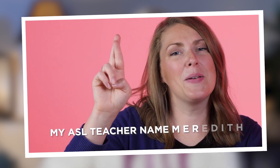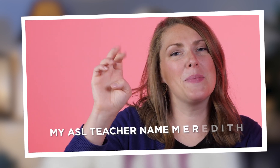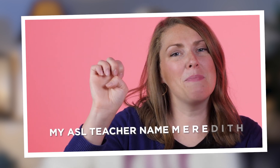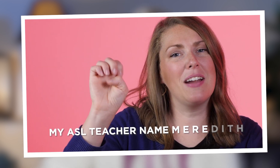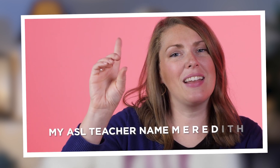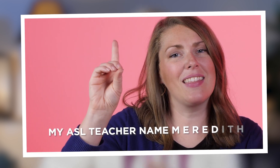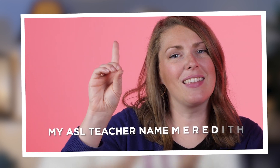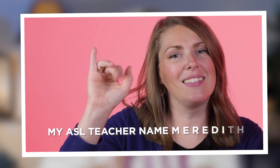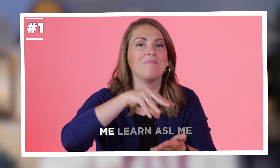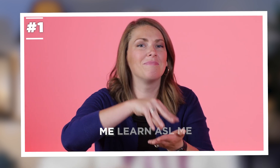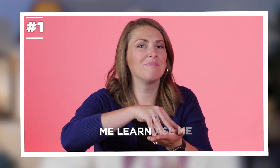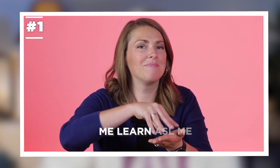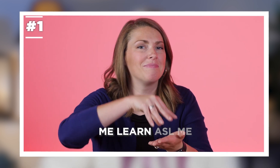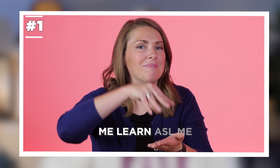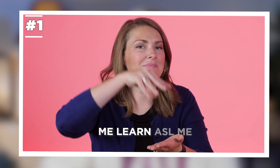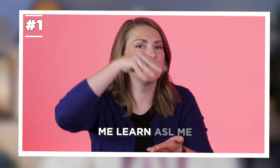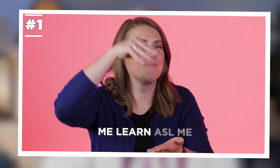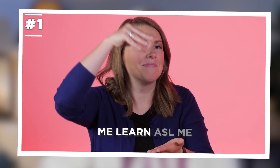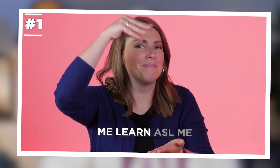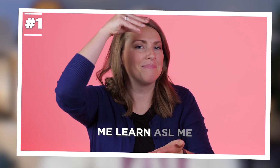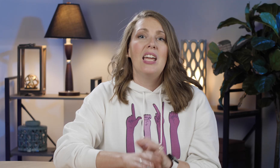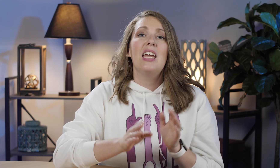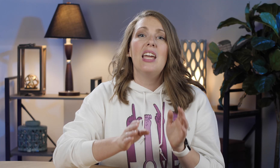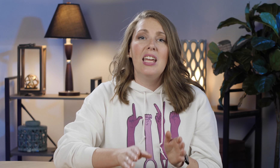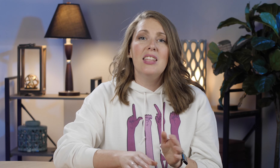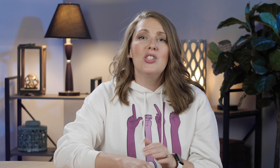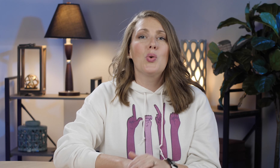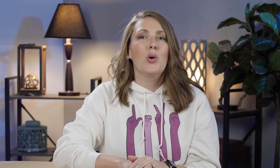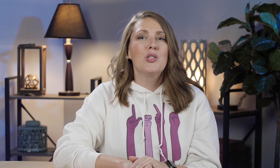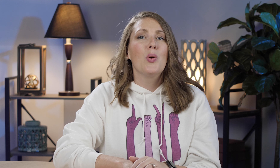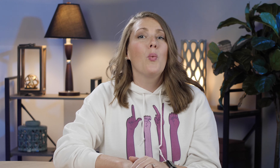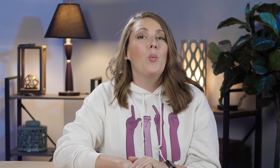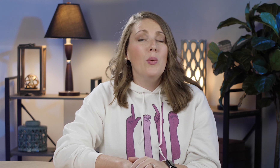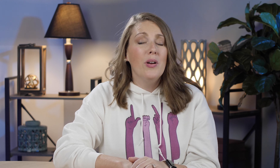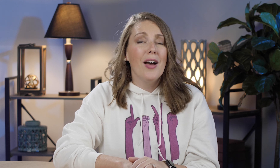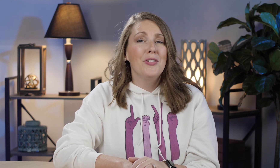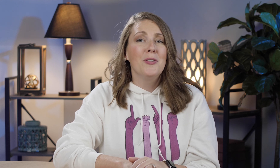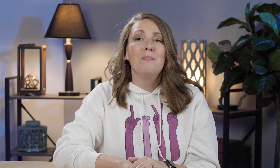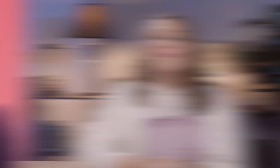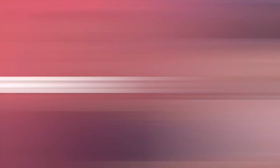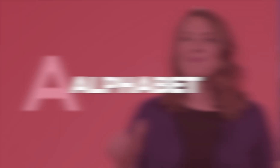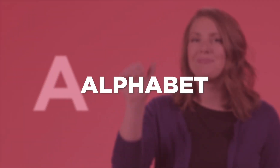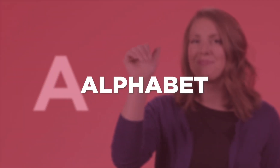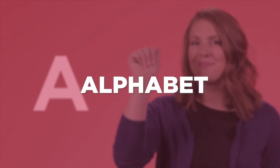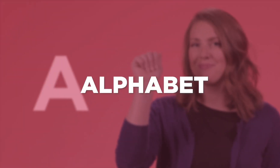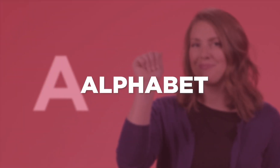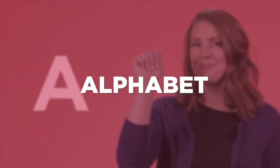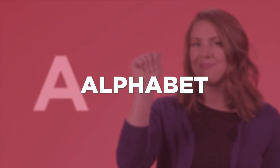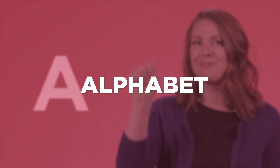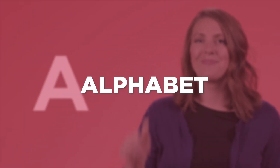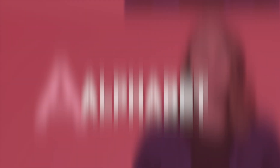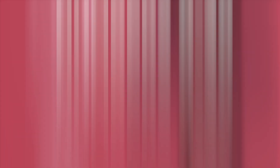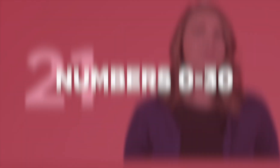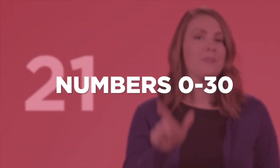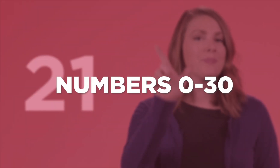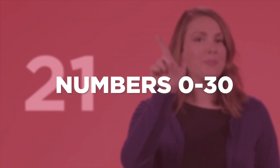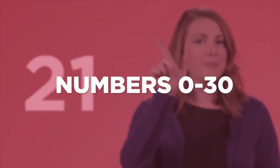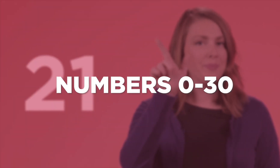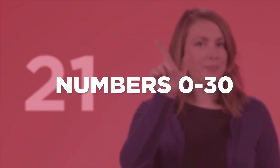signers and ones who want a refresher in this course we will cover the alphabet numbers